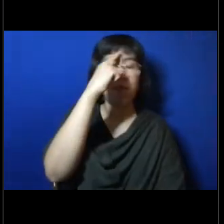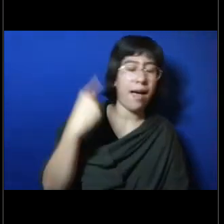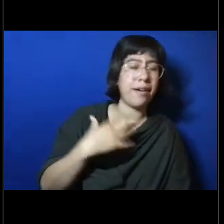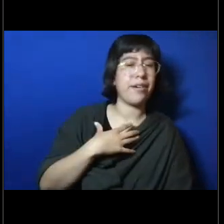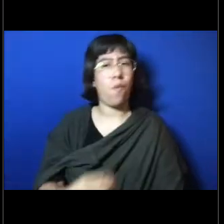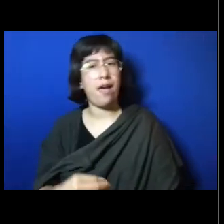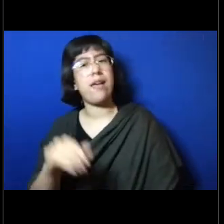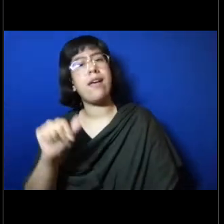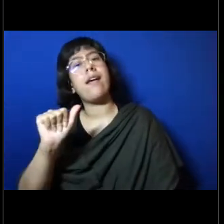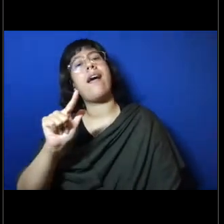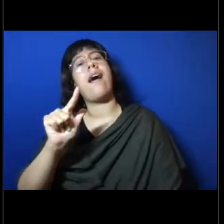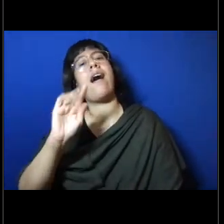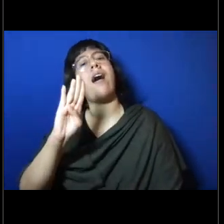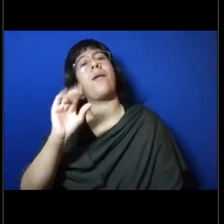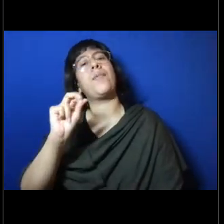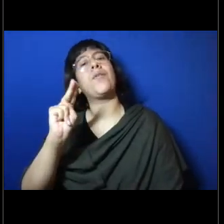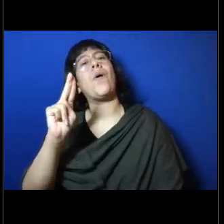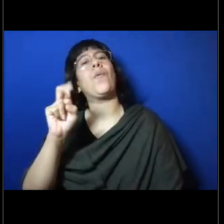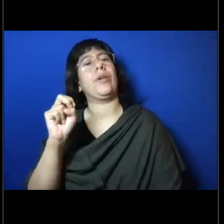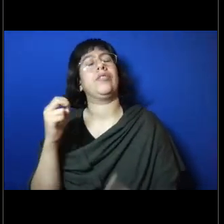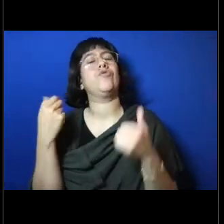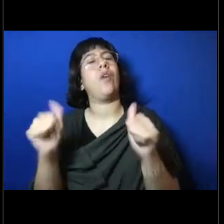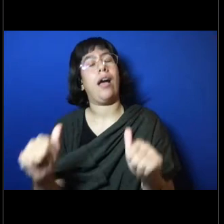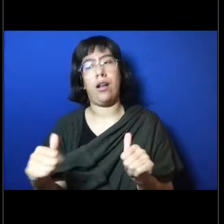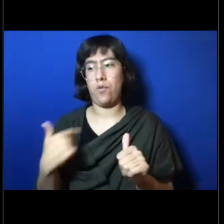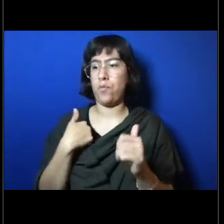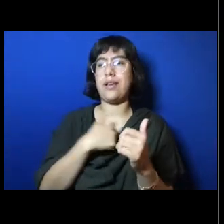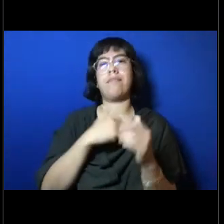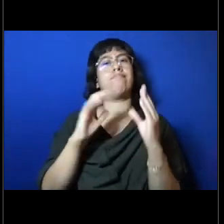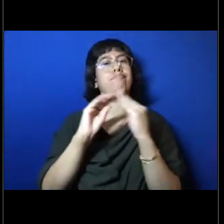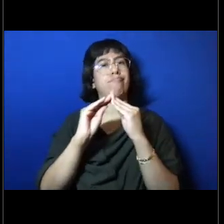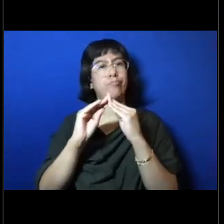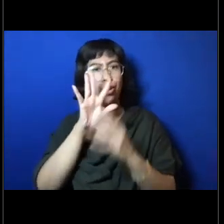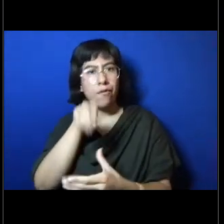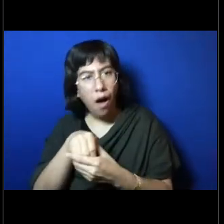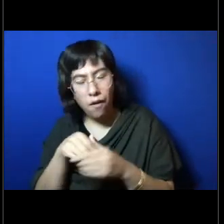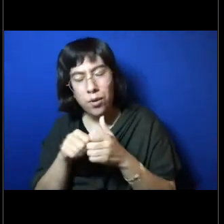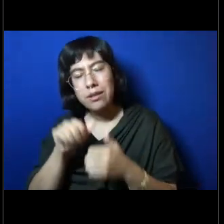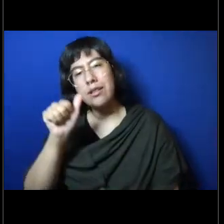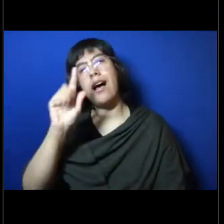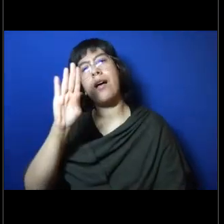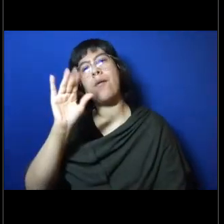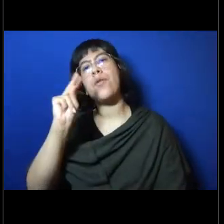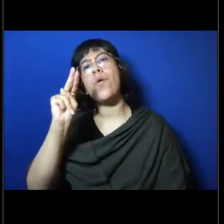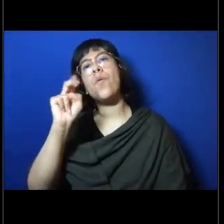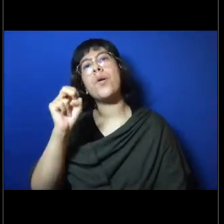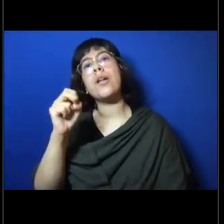that I started getting involved in the abalone work, but, you know, once I started working on abalone,